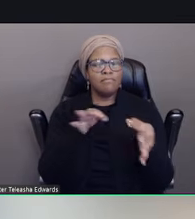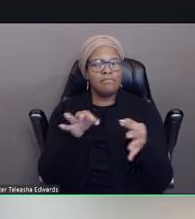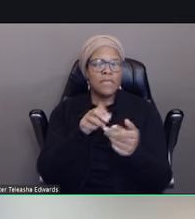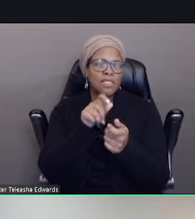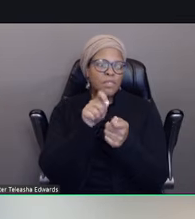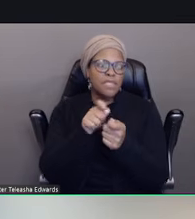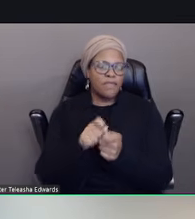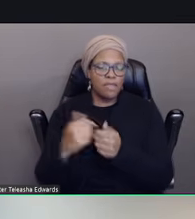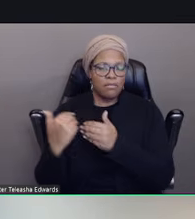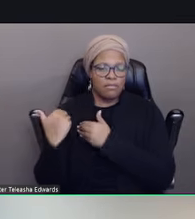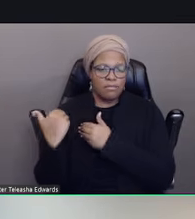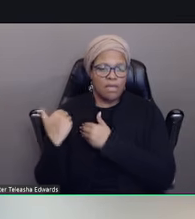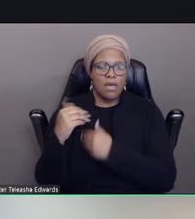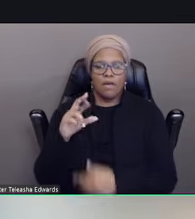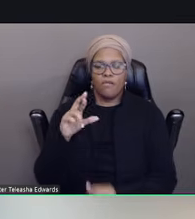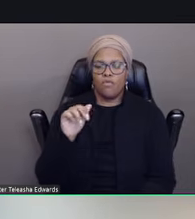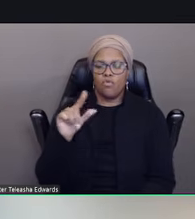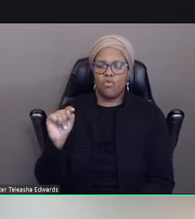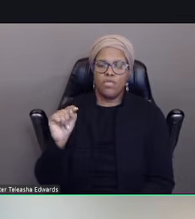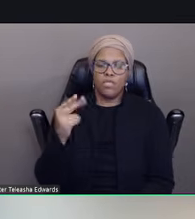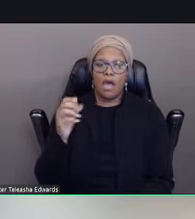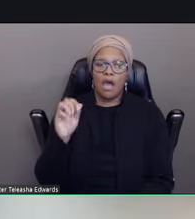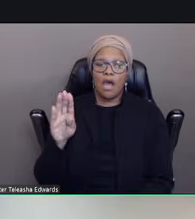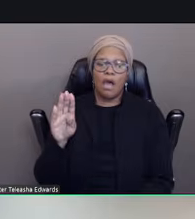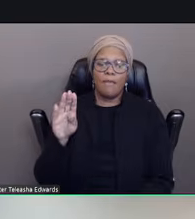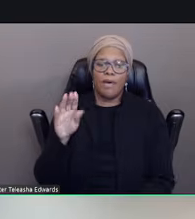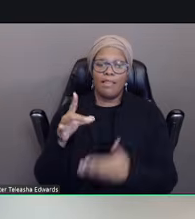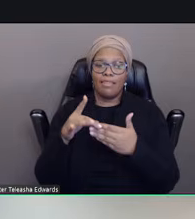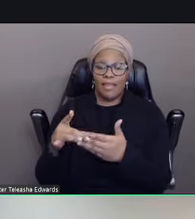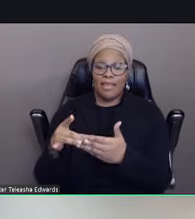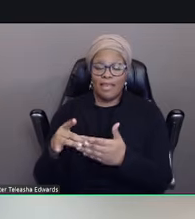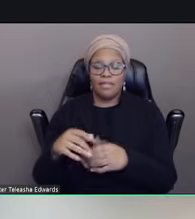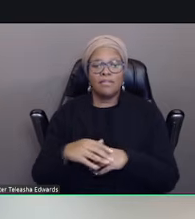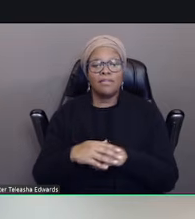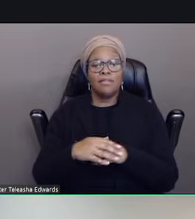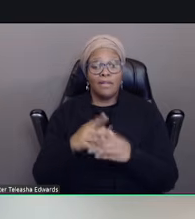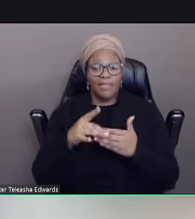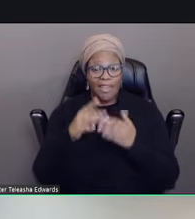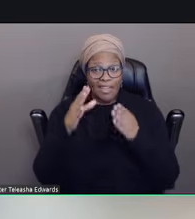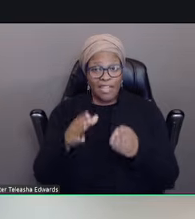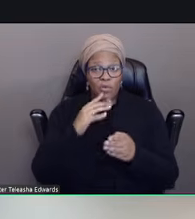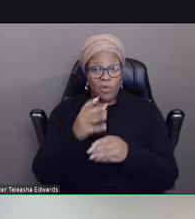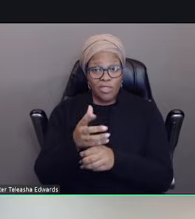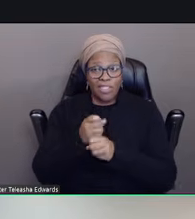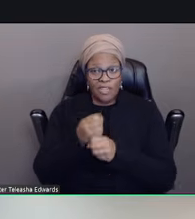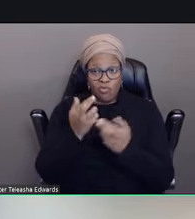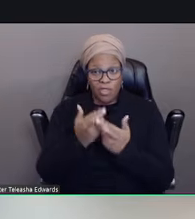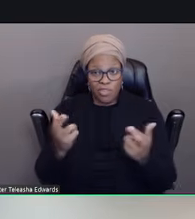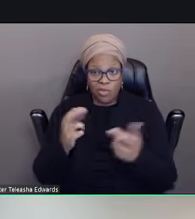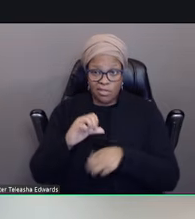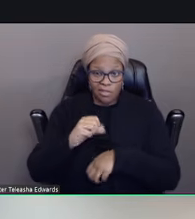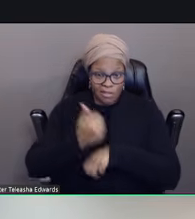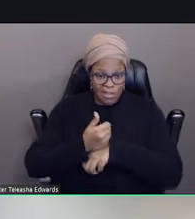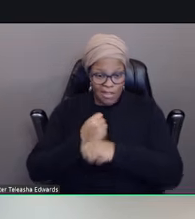lead. The ROOTS Hub leads will receive resources to build the foundational infrastructure and